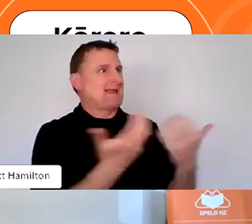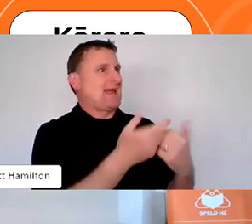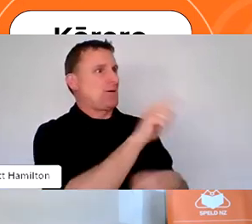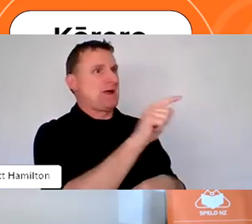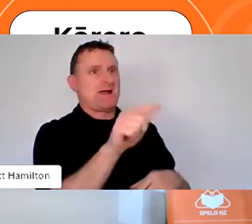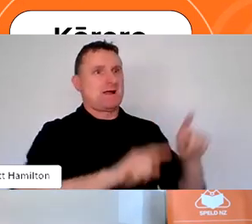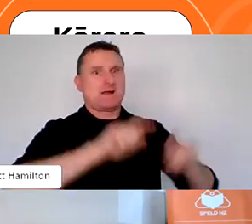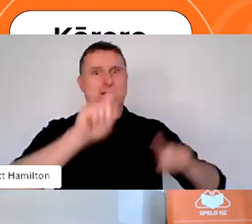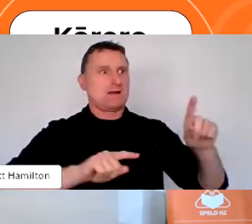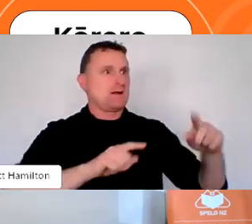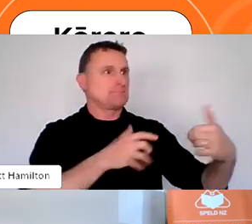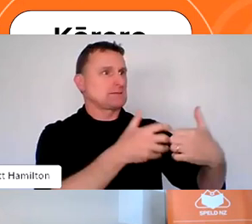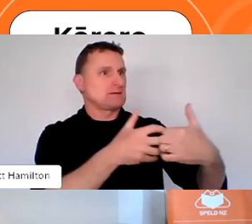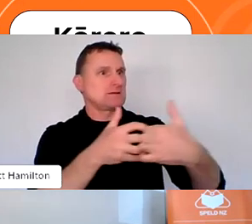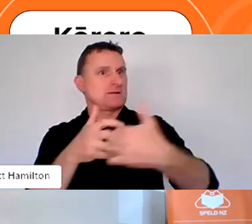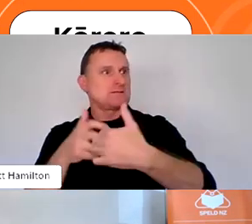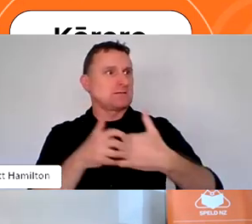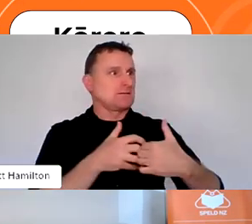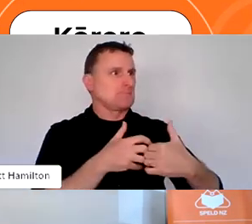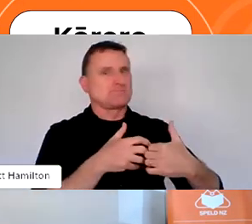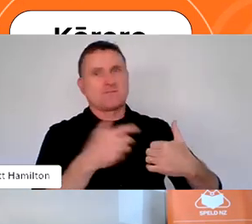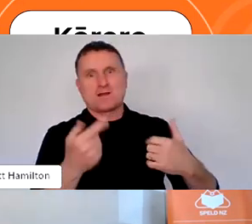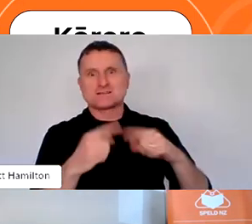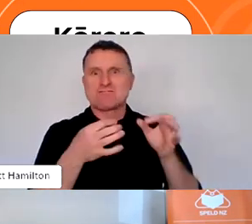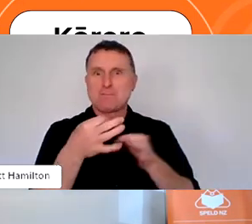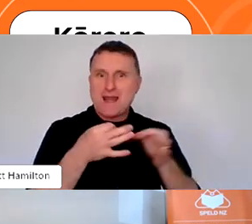have to create multiple different plans, one for each of the students